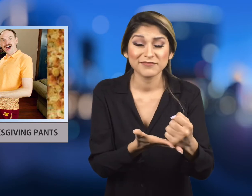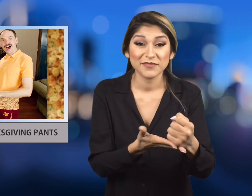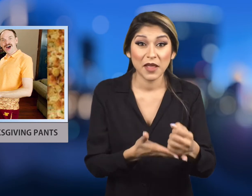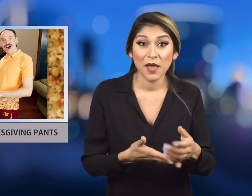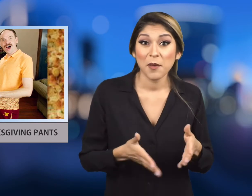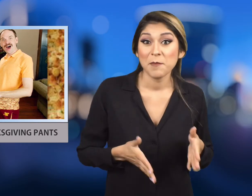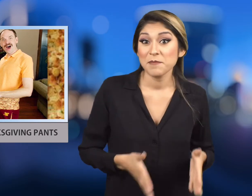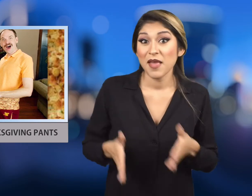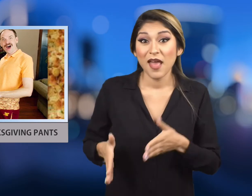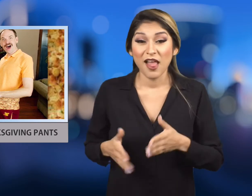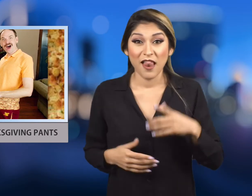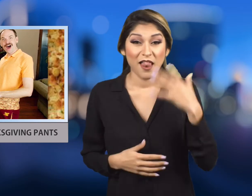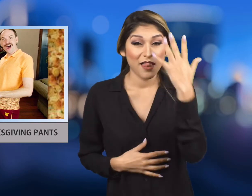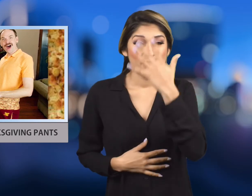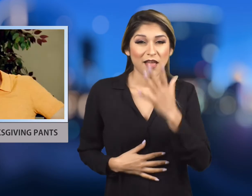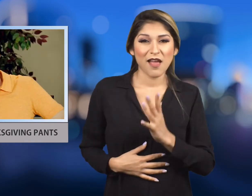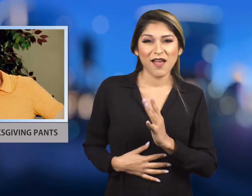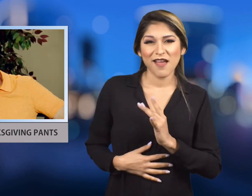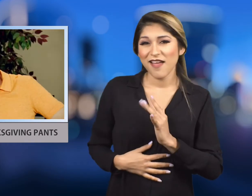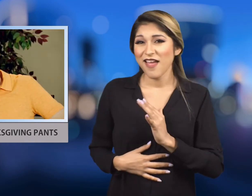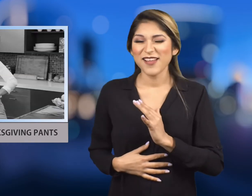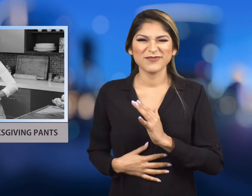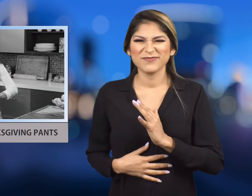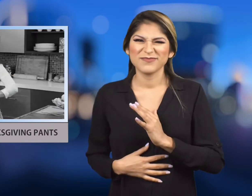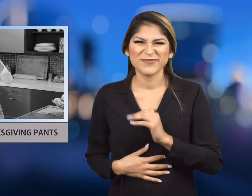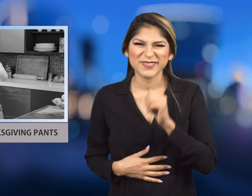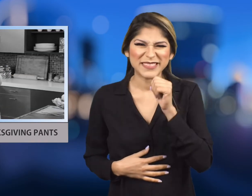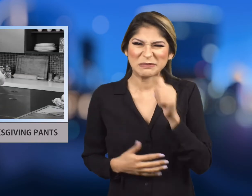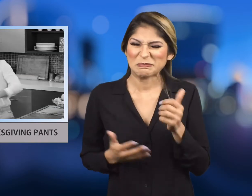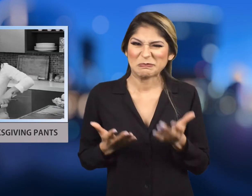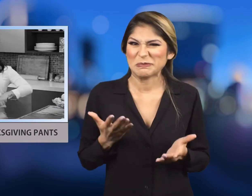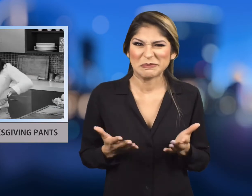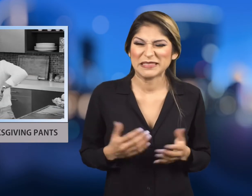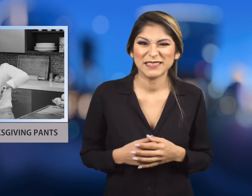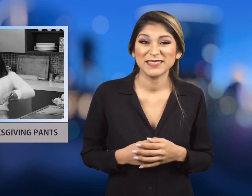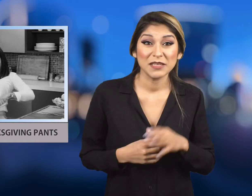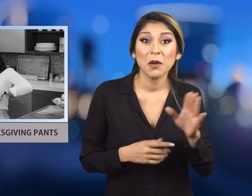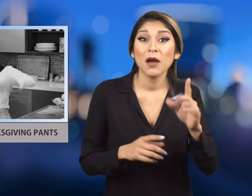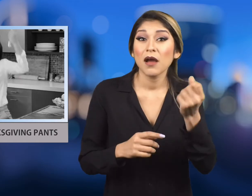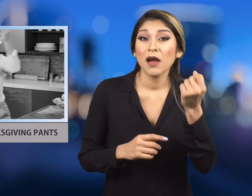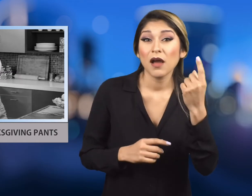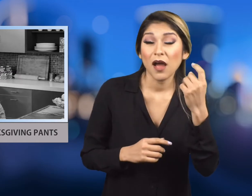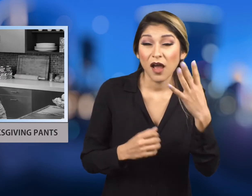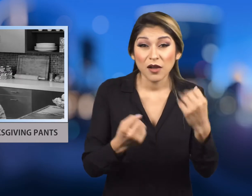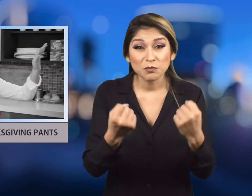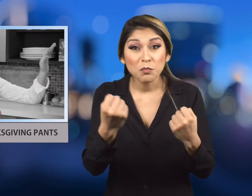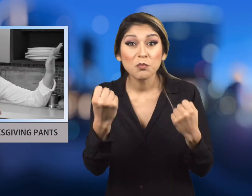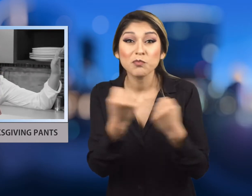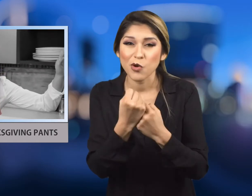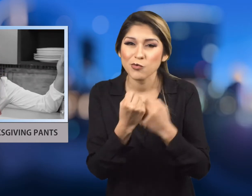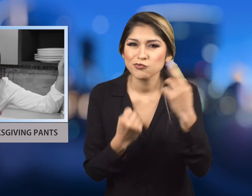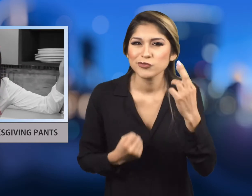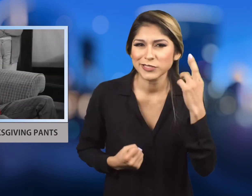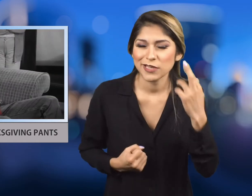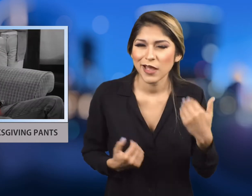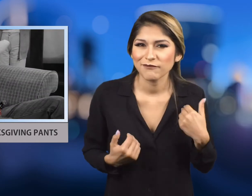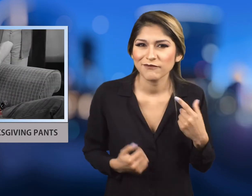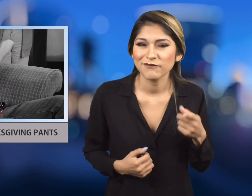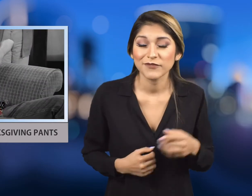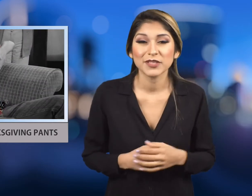Okay...the pants may not be so flattering but they are for a good cause.